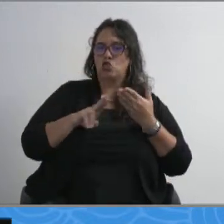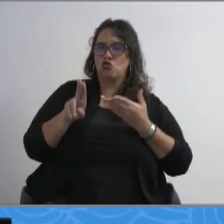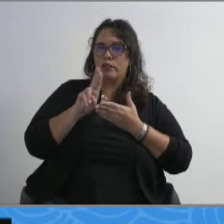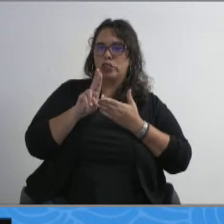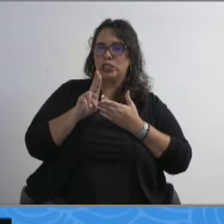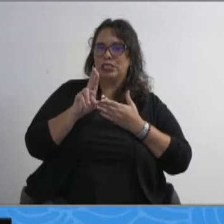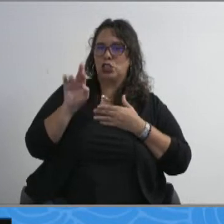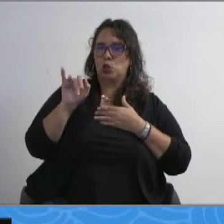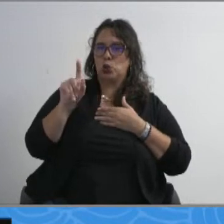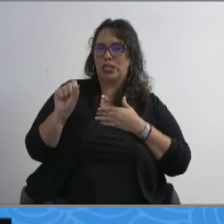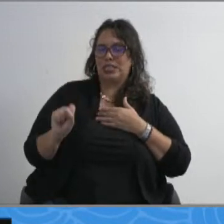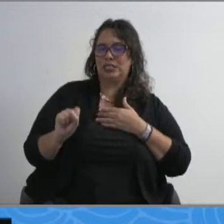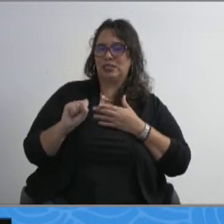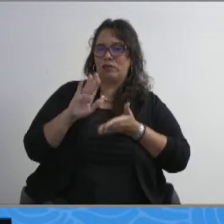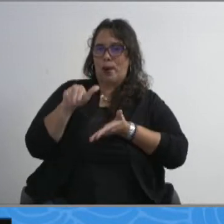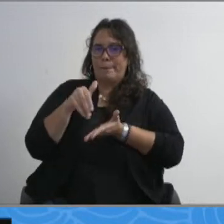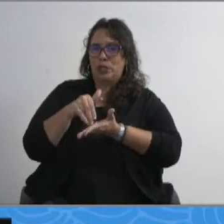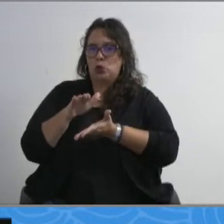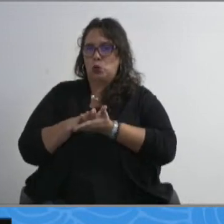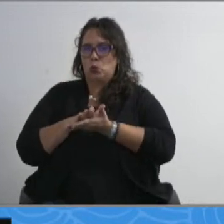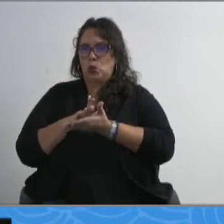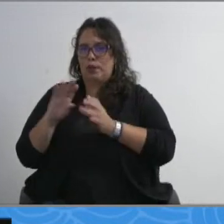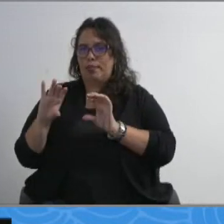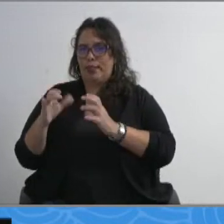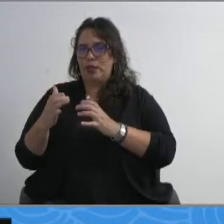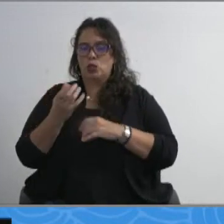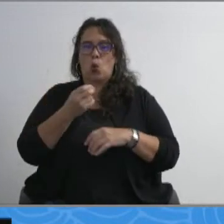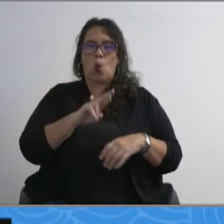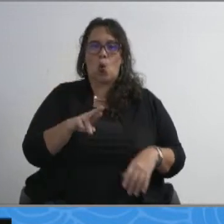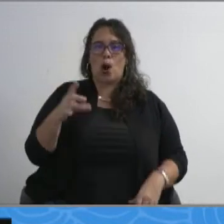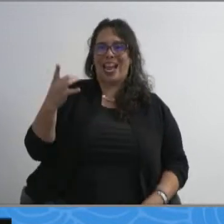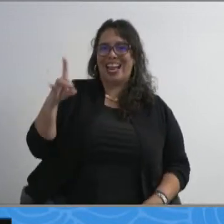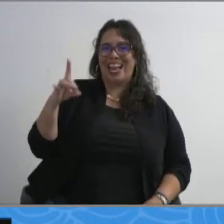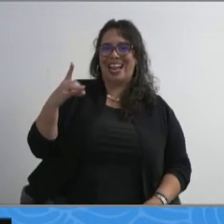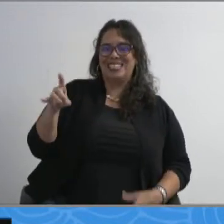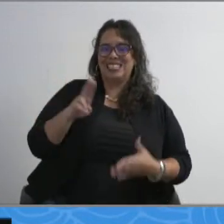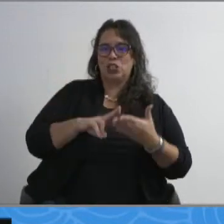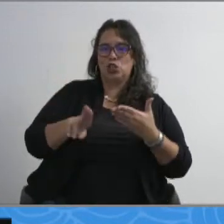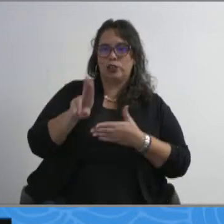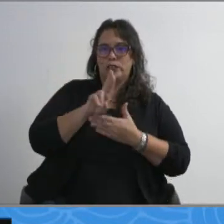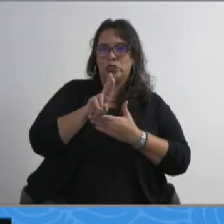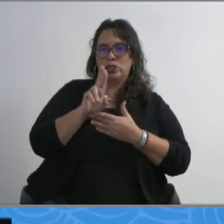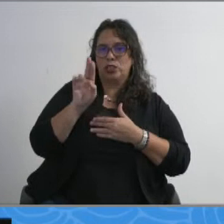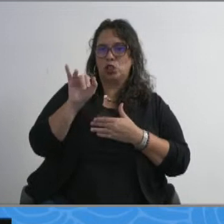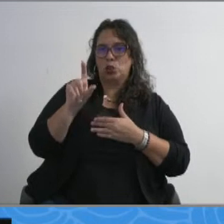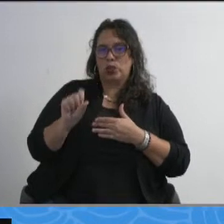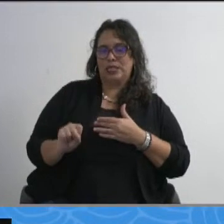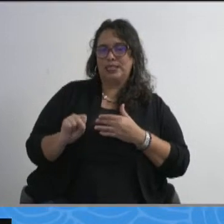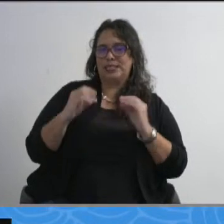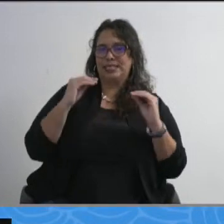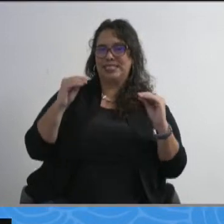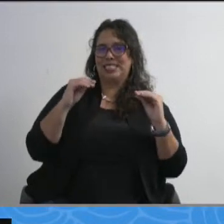for a middle school course, or 18 university units to teach a high school course